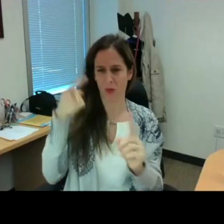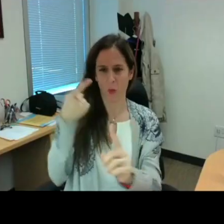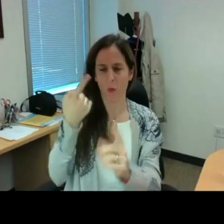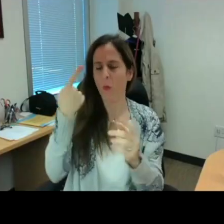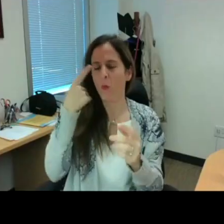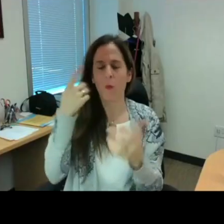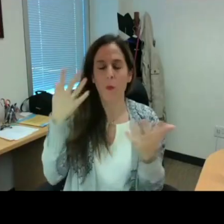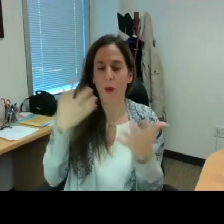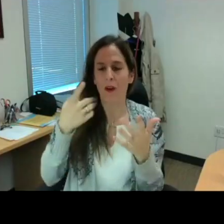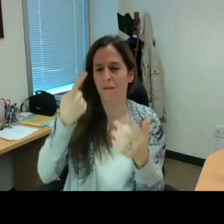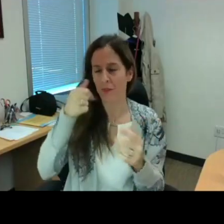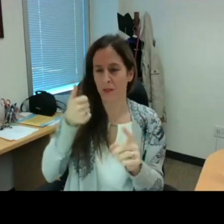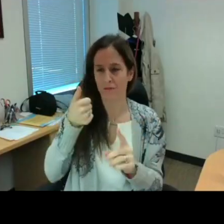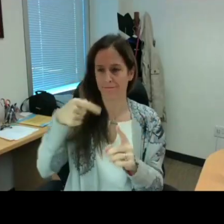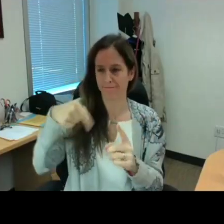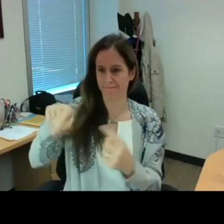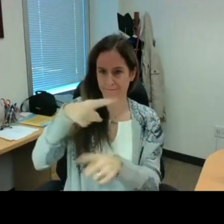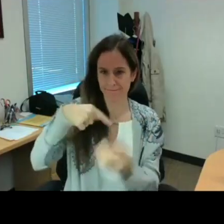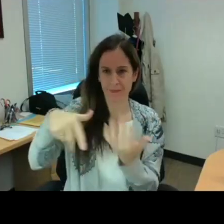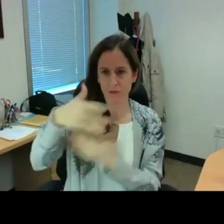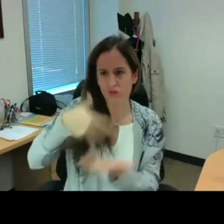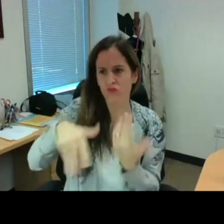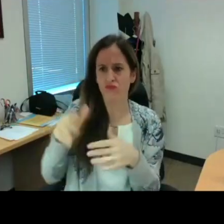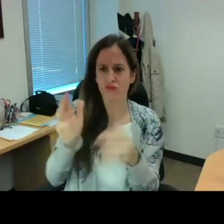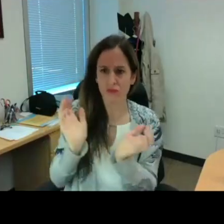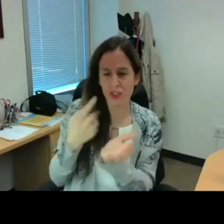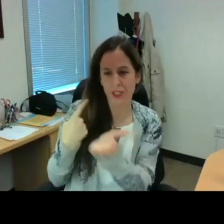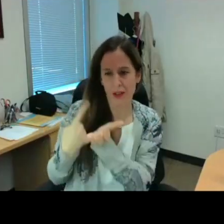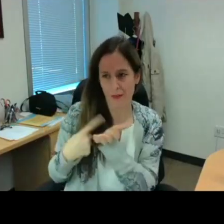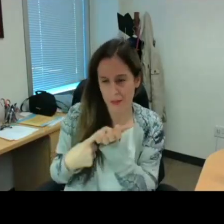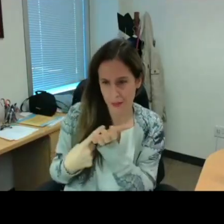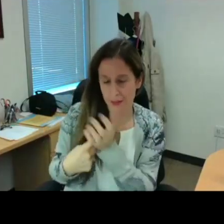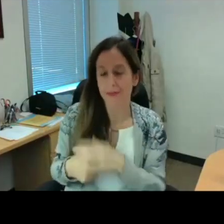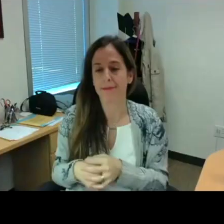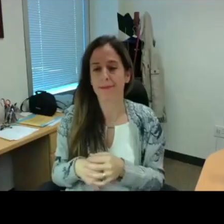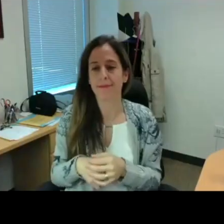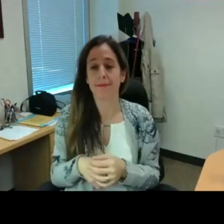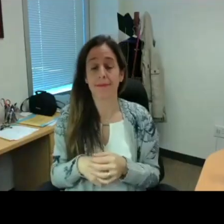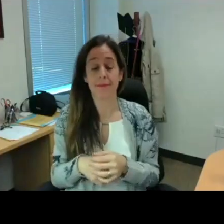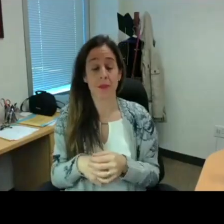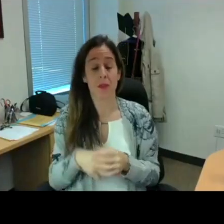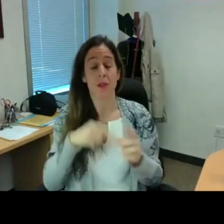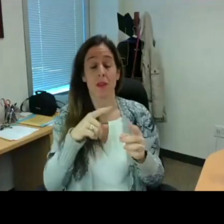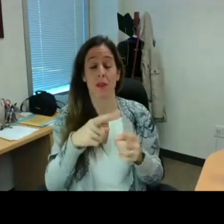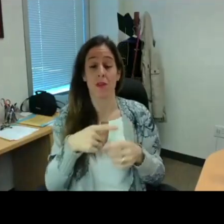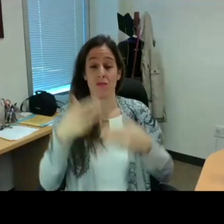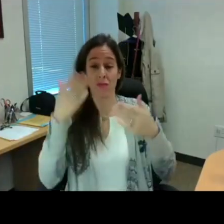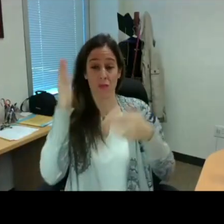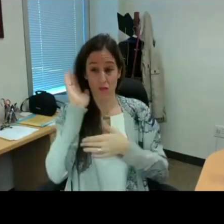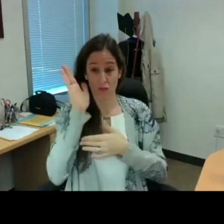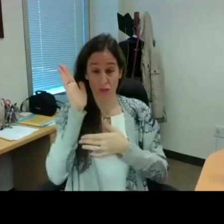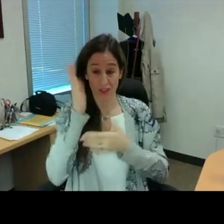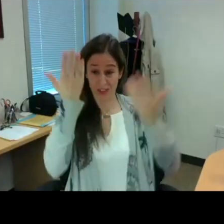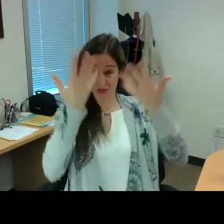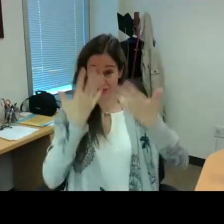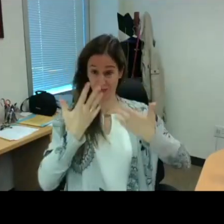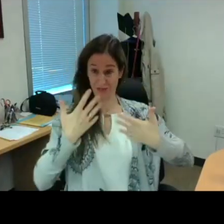located in the chat feature at the bottom of the screen uh that's just for people to